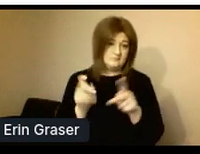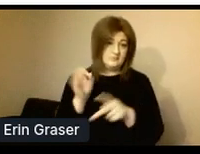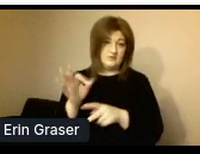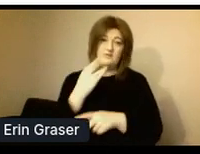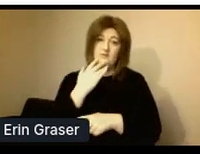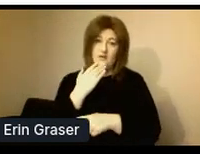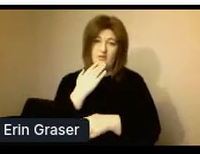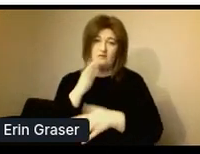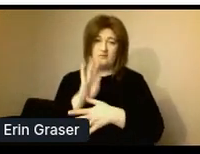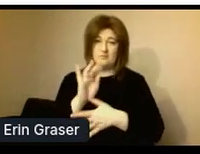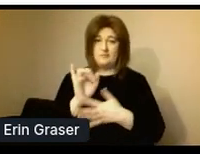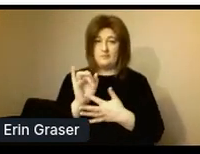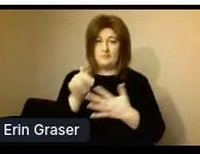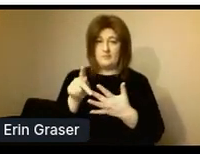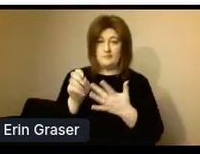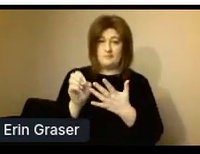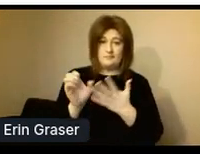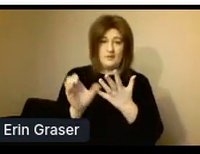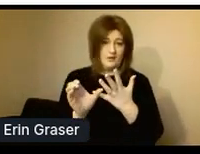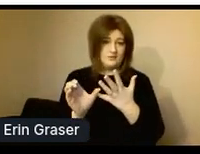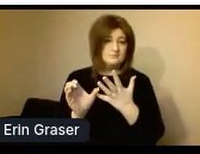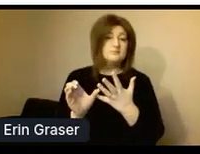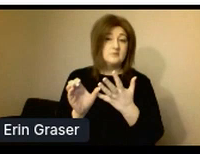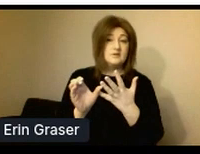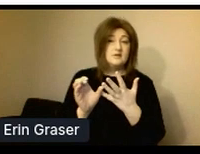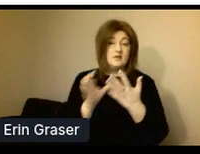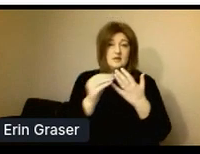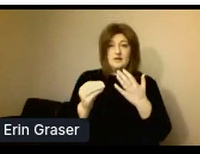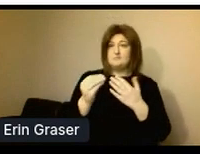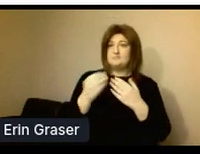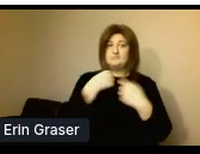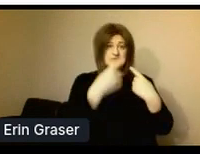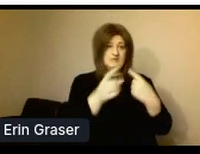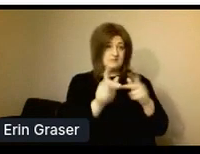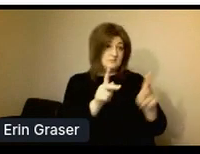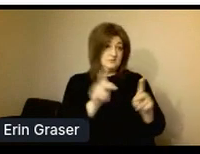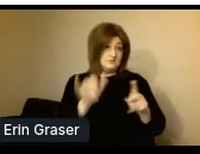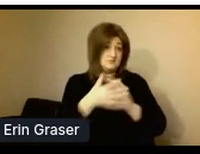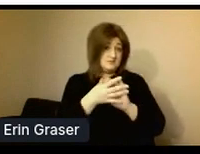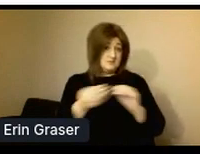Tell somebody about the missing and murdered Indigenous women.